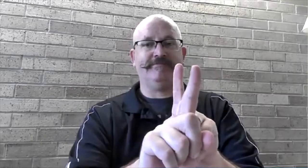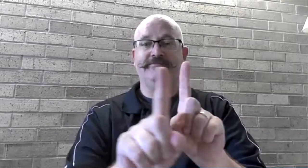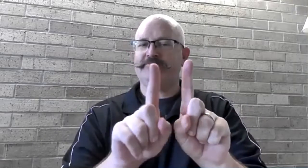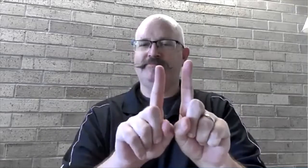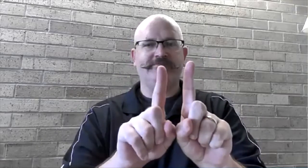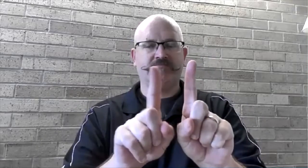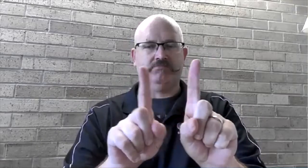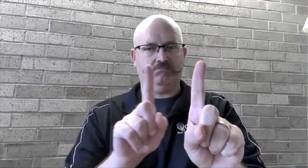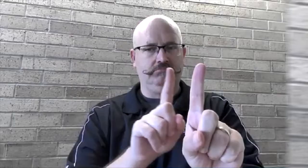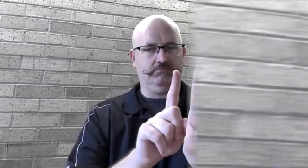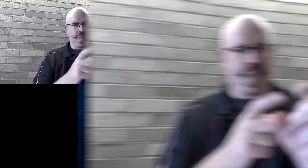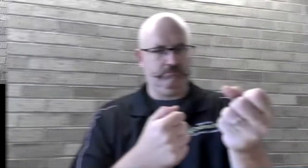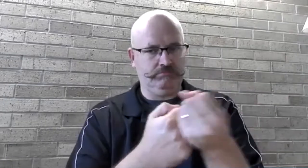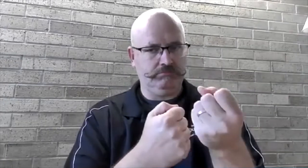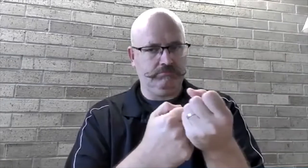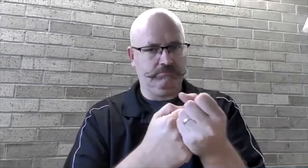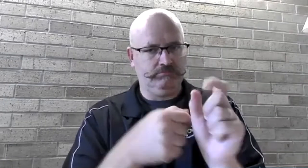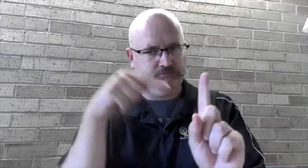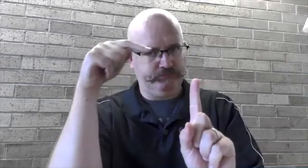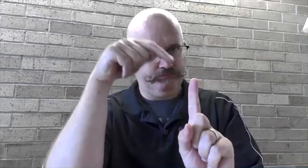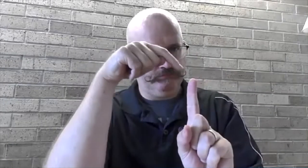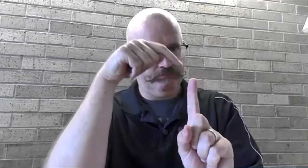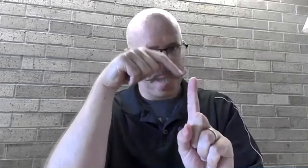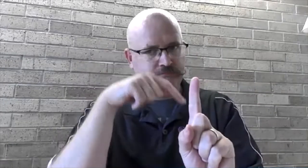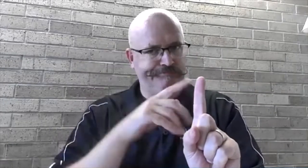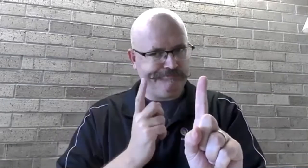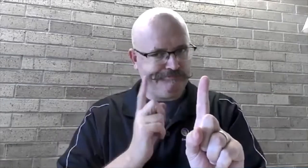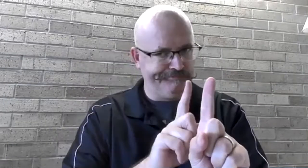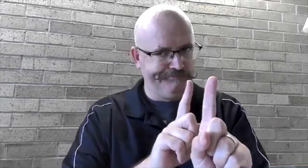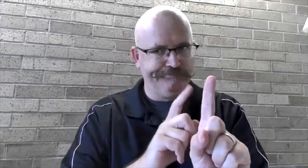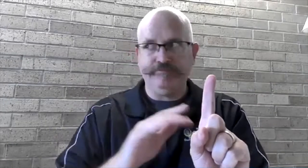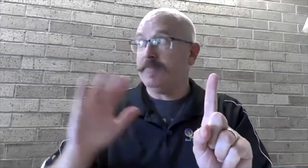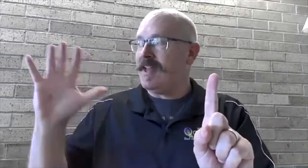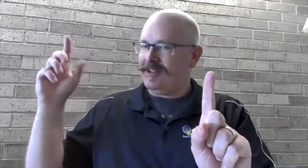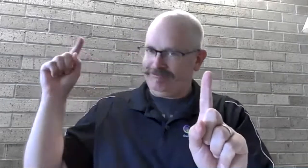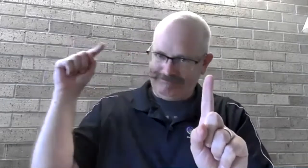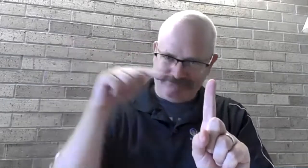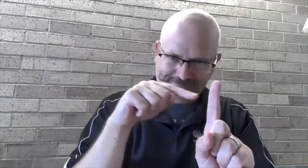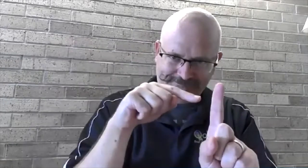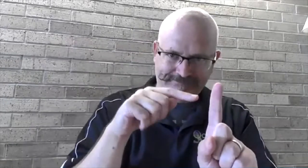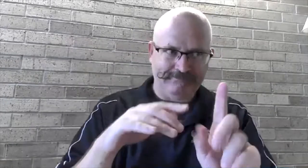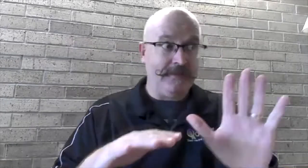who's ahead of me or beside me, but it's somebody who's behind me. (Jason) Yes! (Scott) When I really think about that.